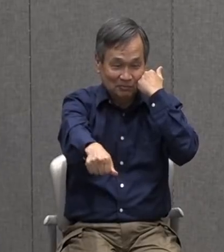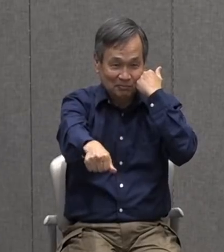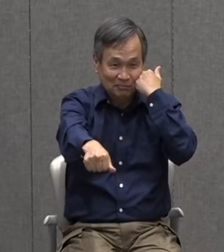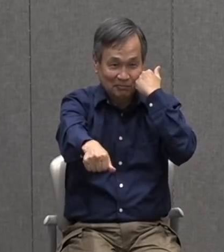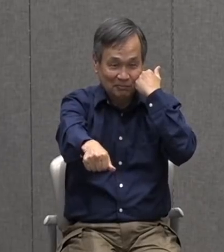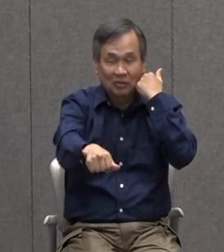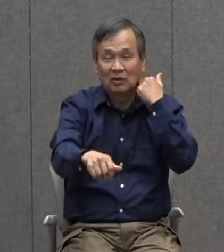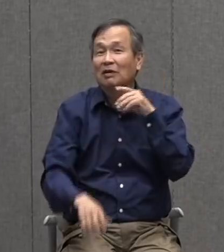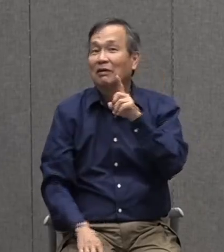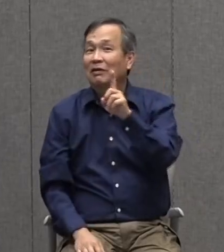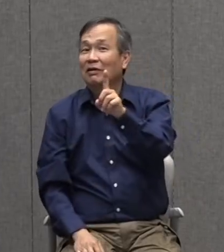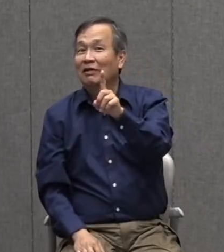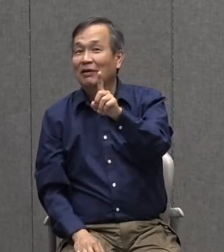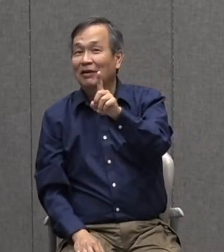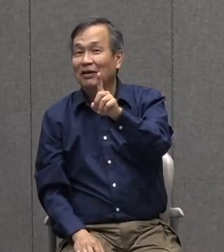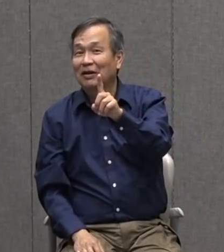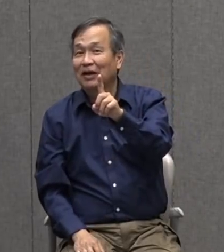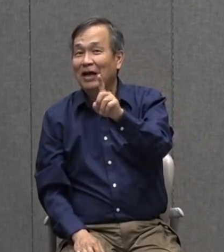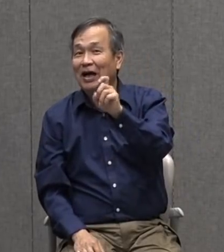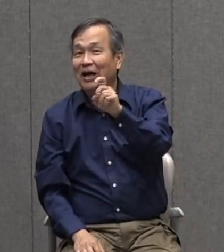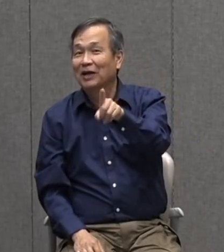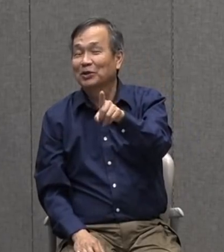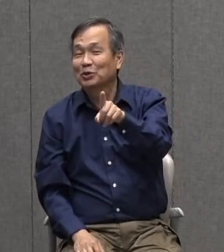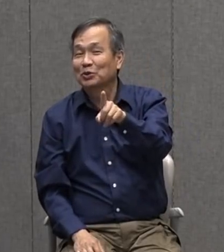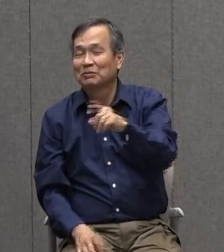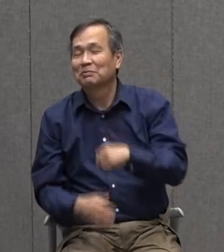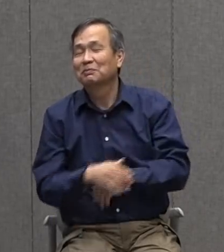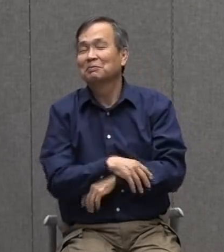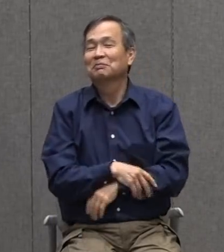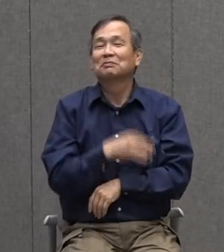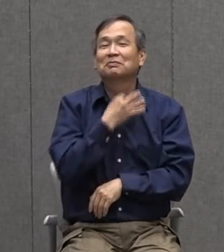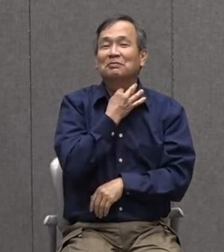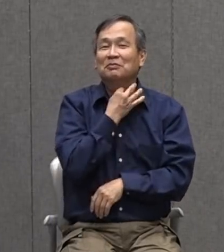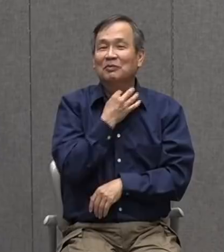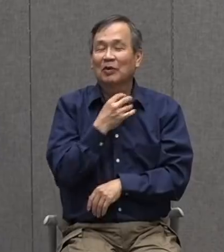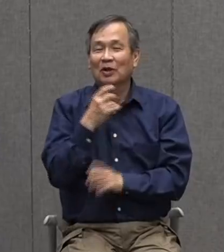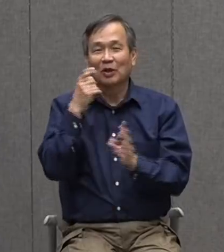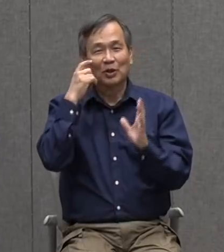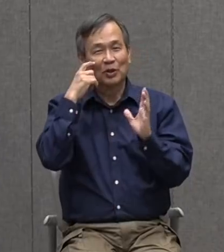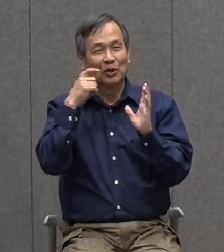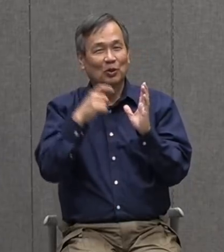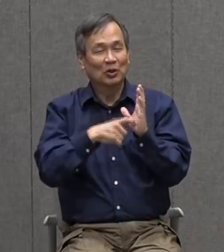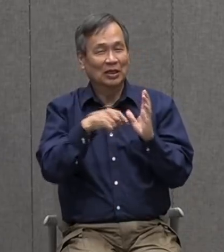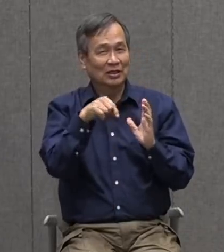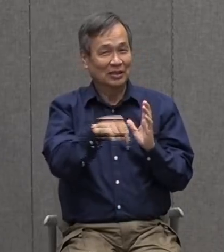All right, I gotta stop there, because I gotta ask you, have you recognized a pattern happening here?